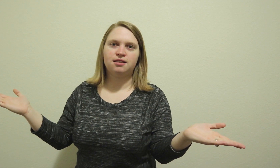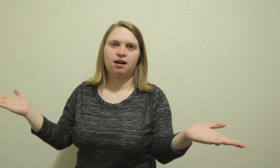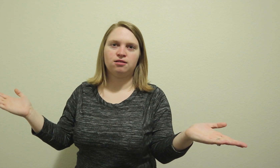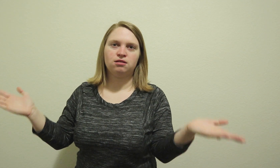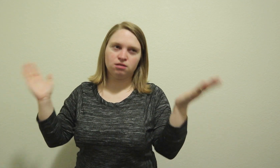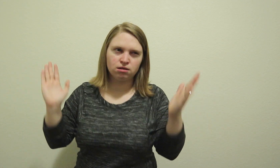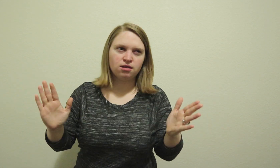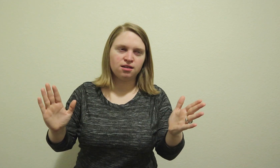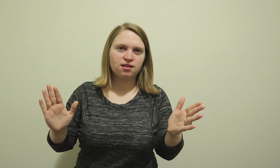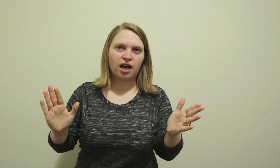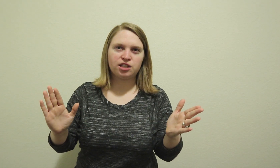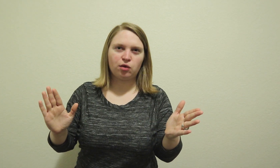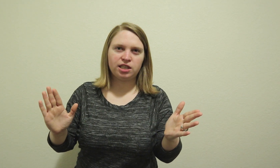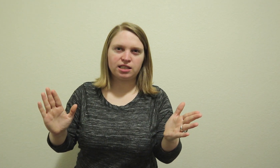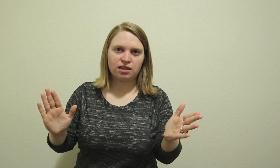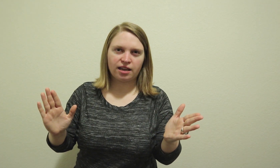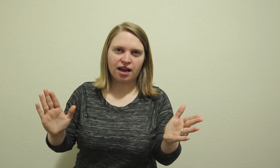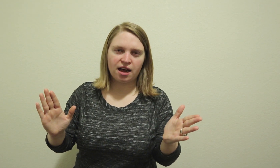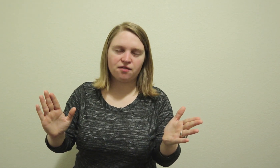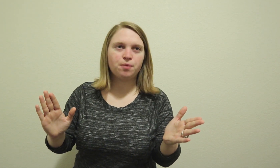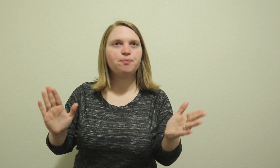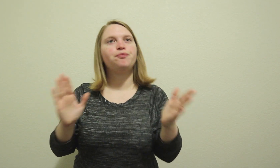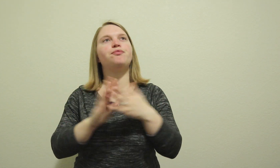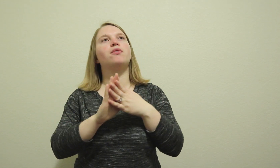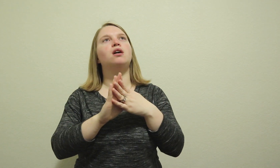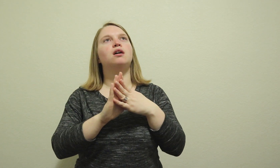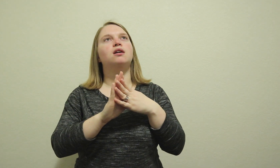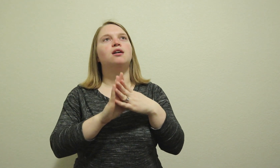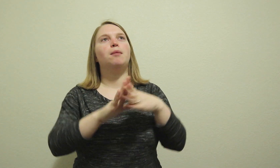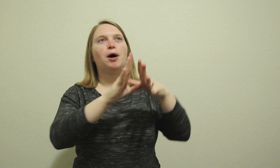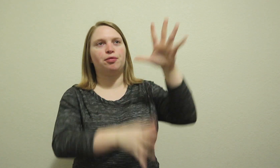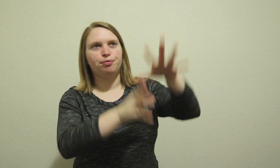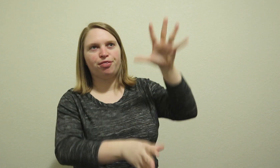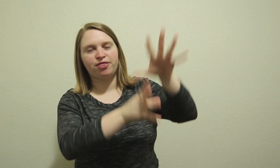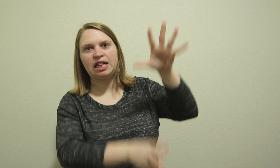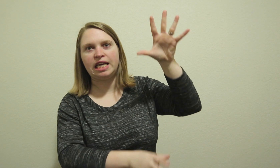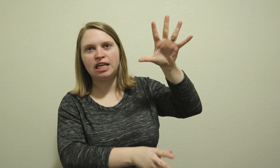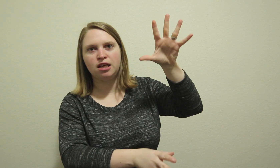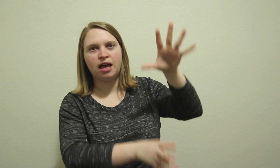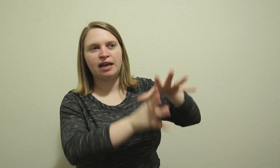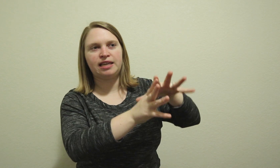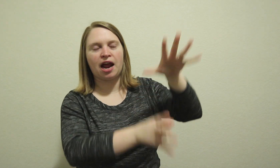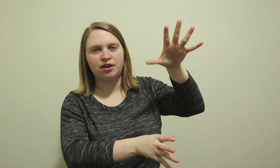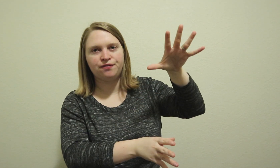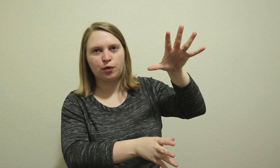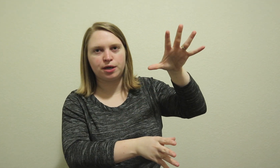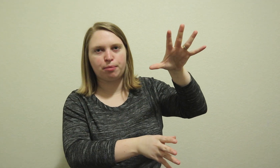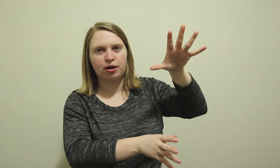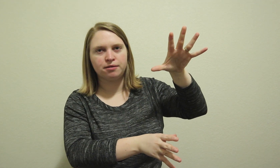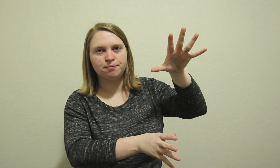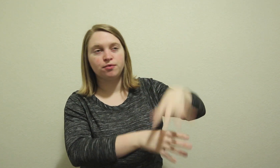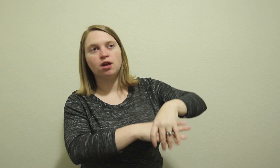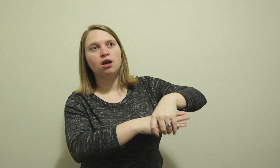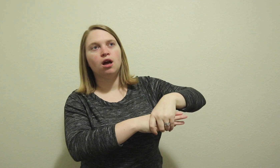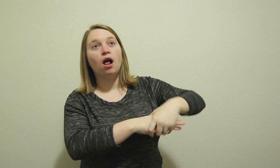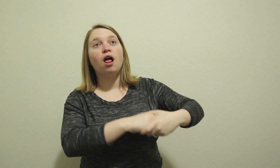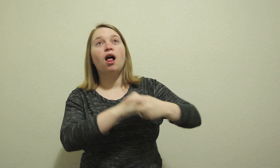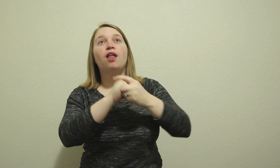So that's the only dislike I have about cleaning and caring for a part